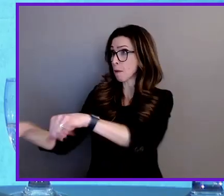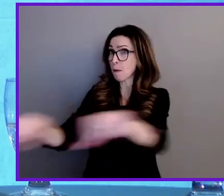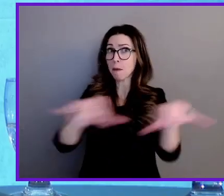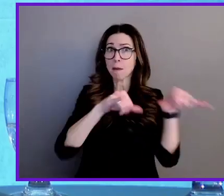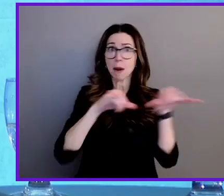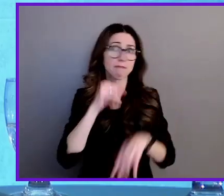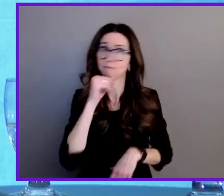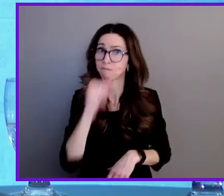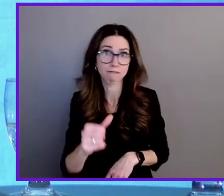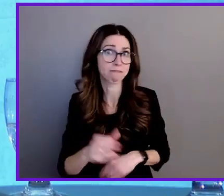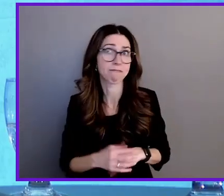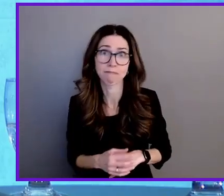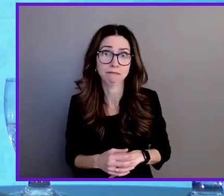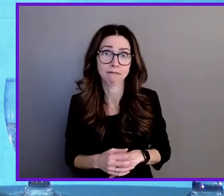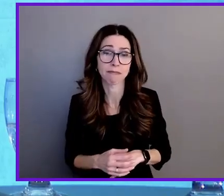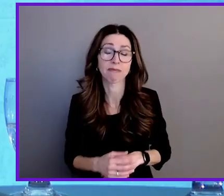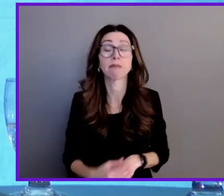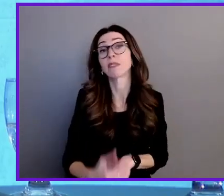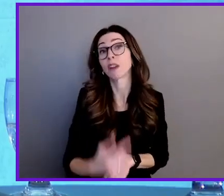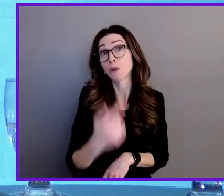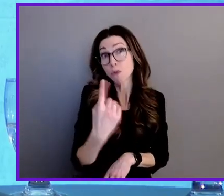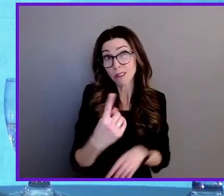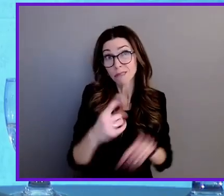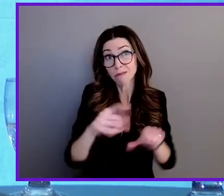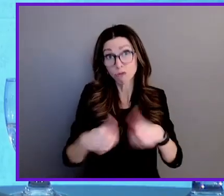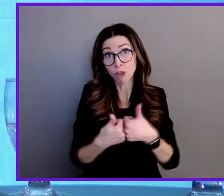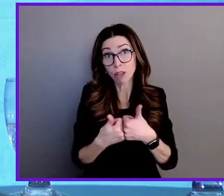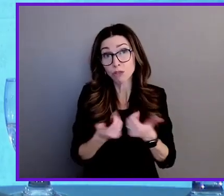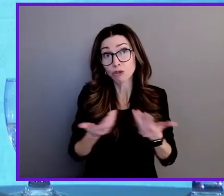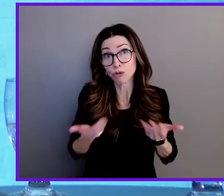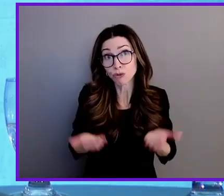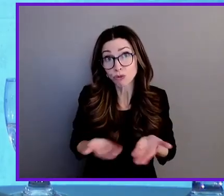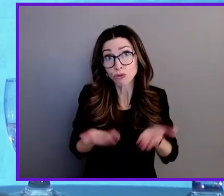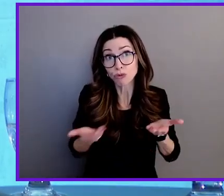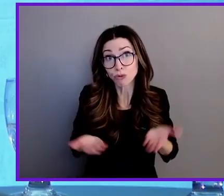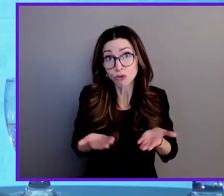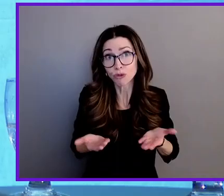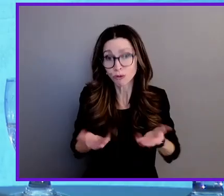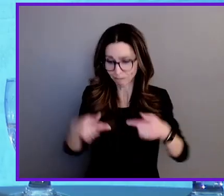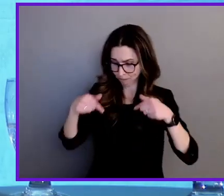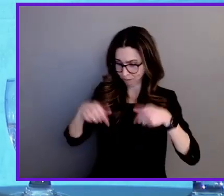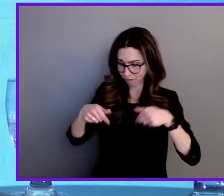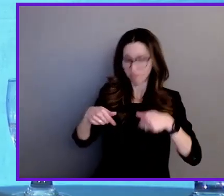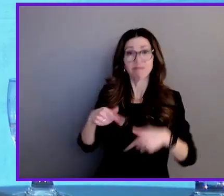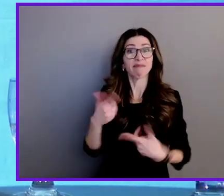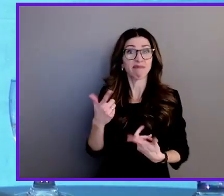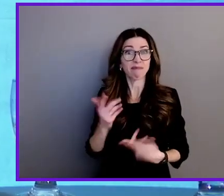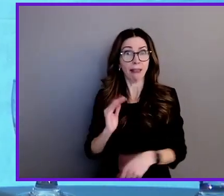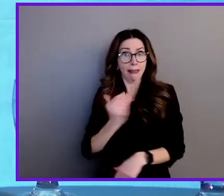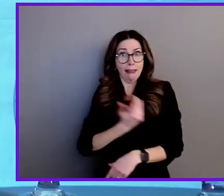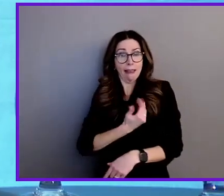as you probably already figured out, is that our own budget is not indexed.